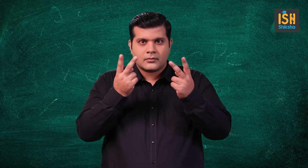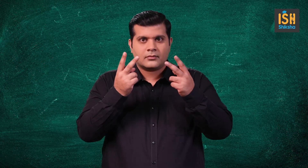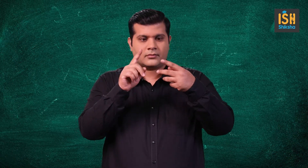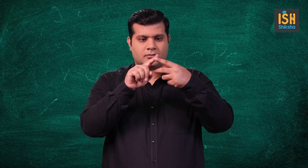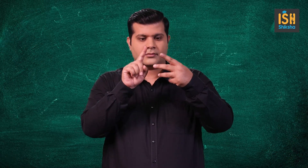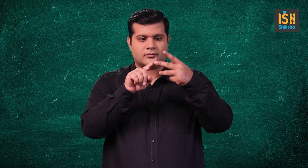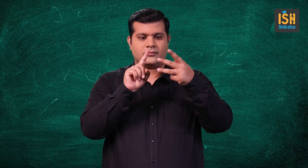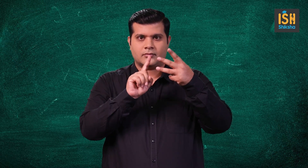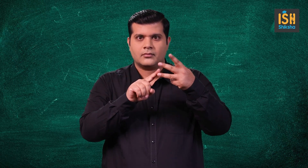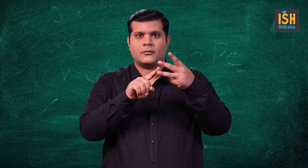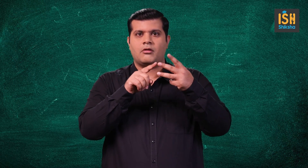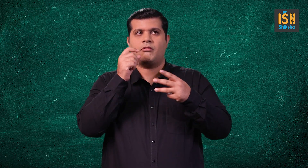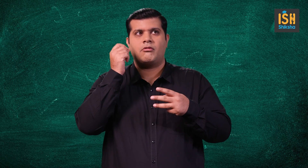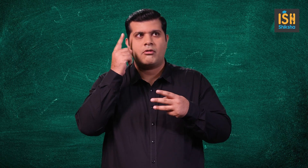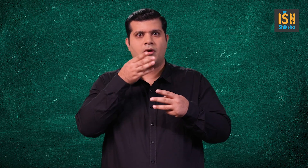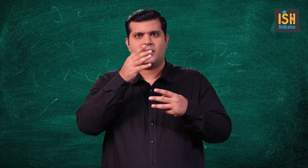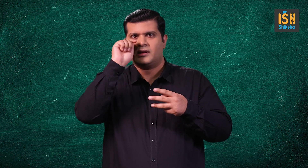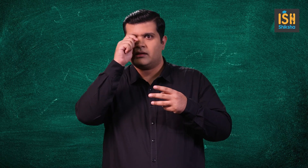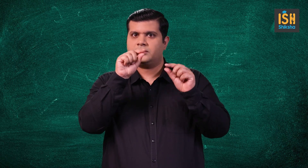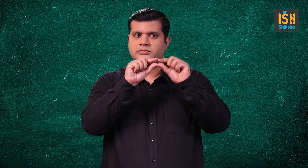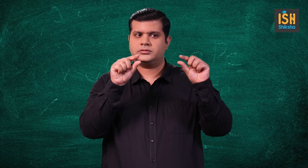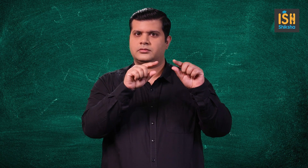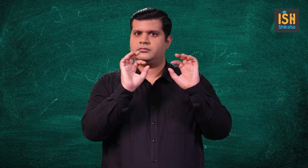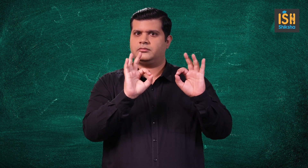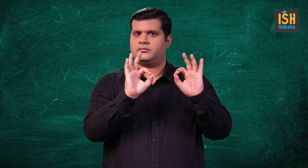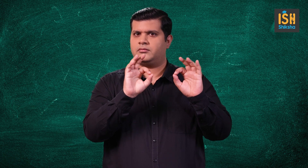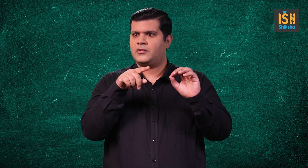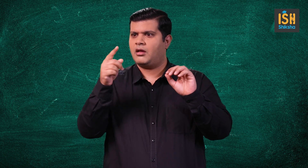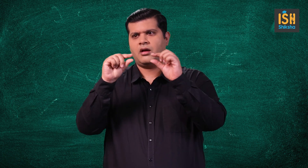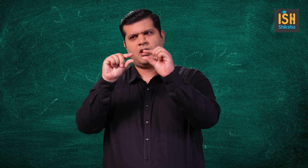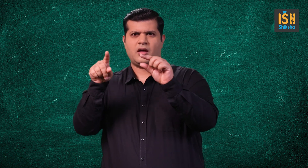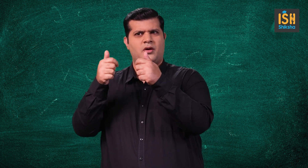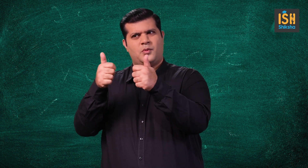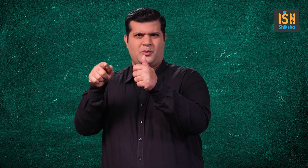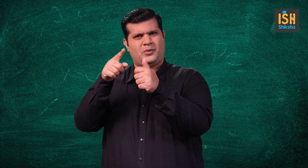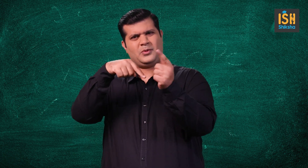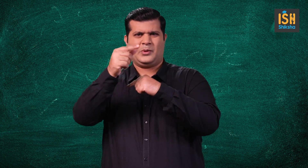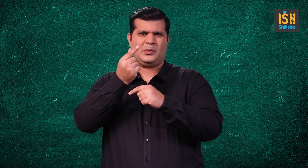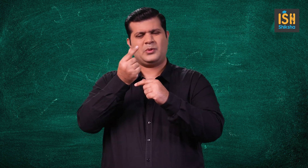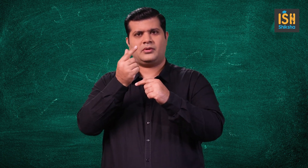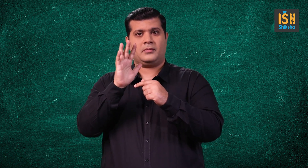Did you see the 3 examples? Although the original sentences were correct and commonly used,